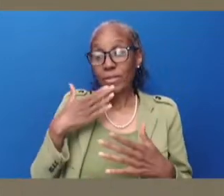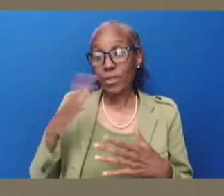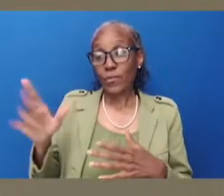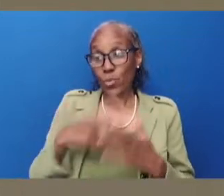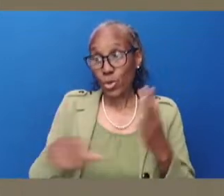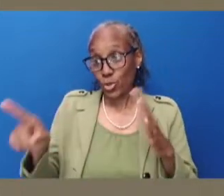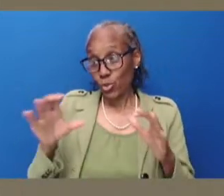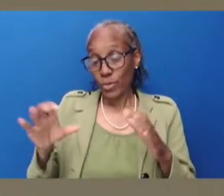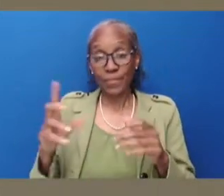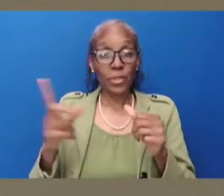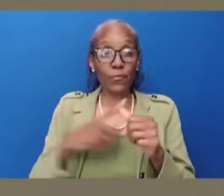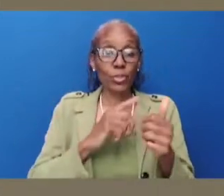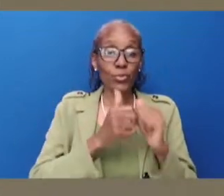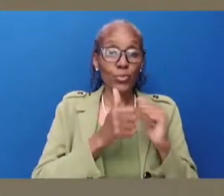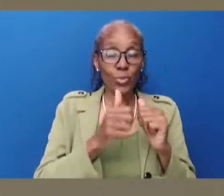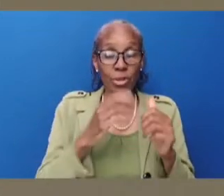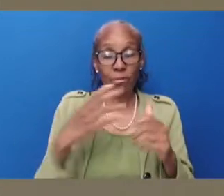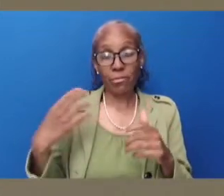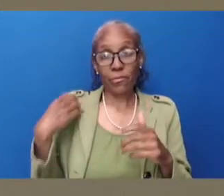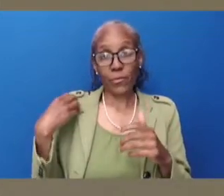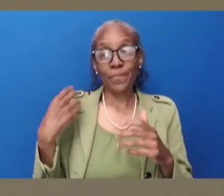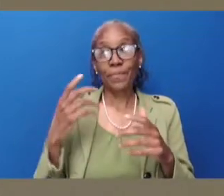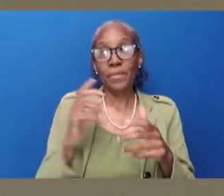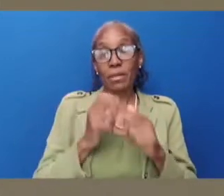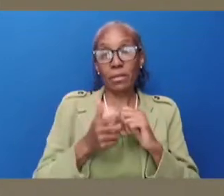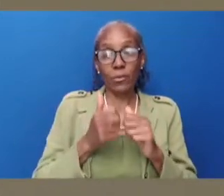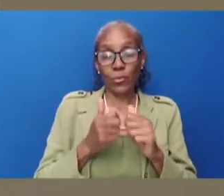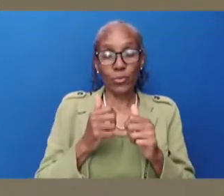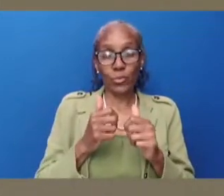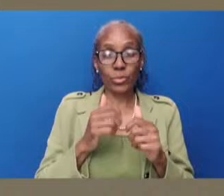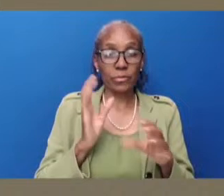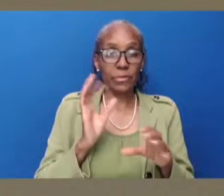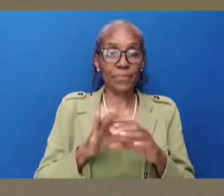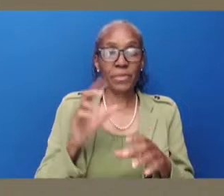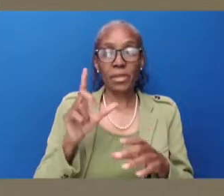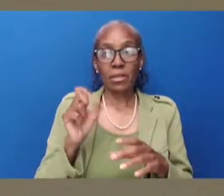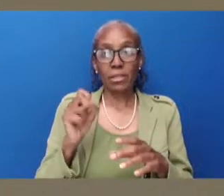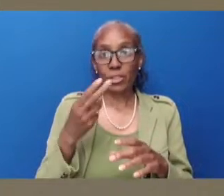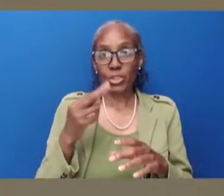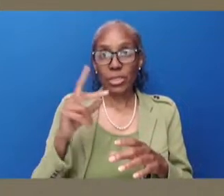AND MADAM MANAGER, THANK YOU FOR